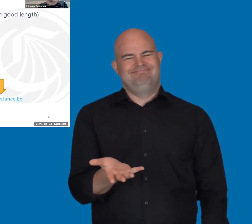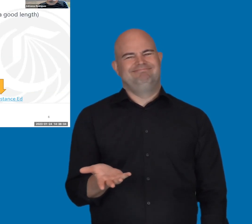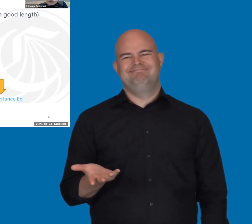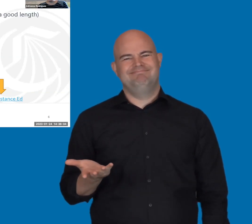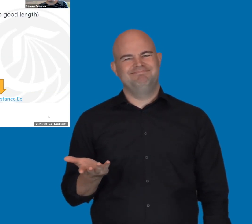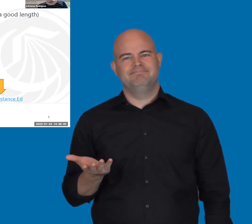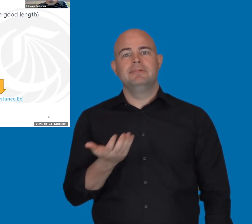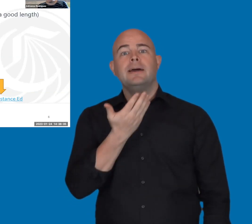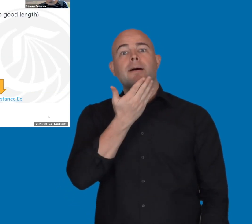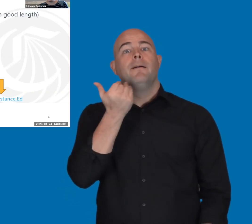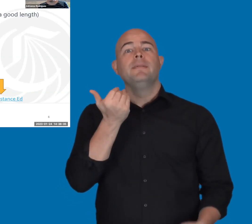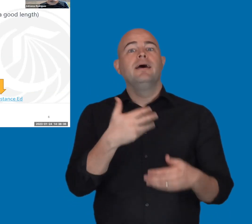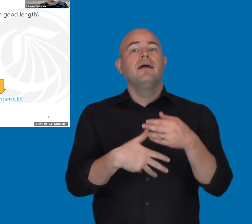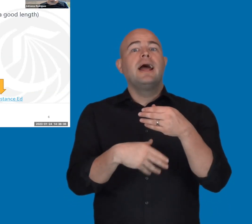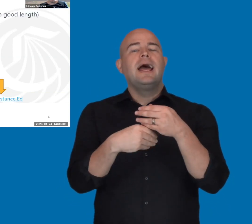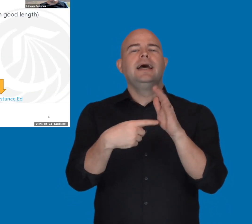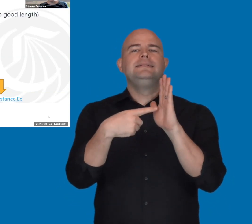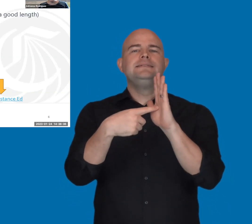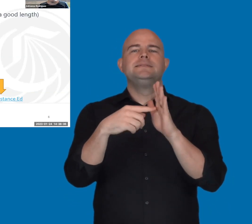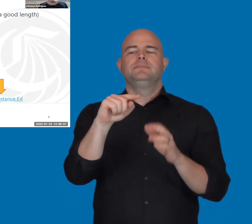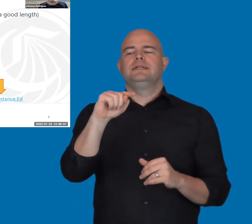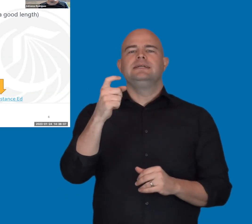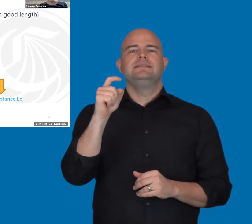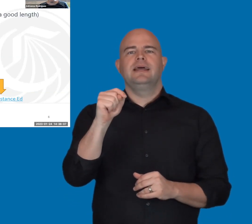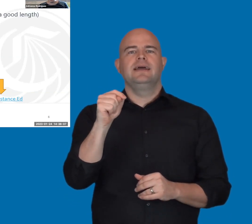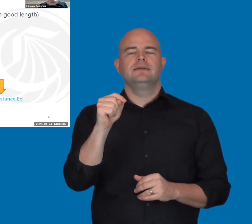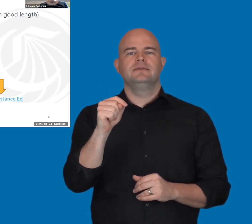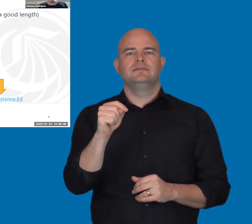to add display text that's not a big, long URL.